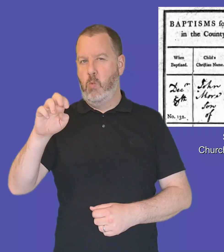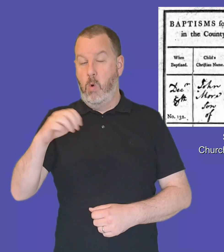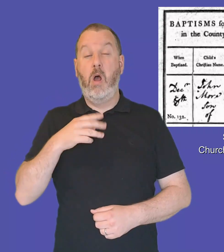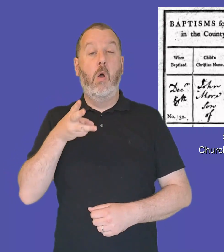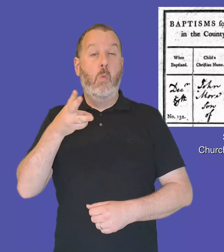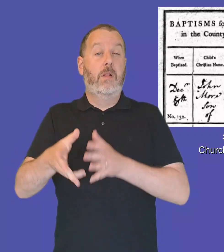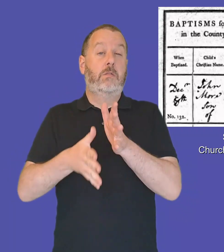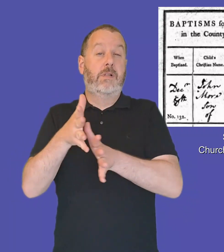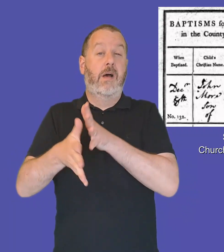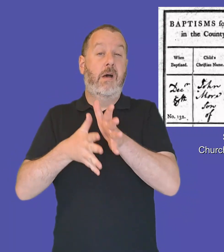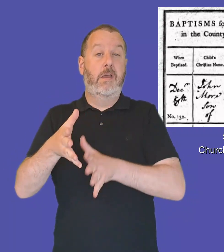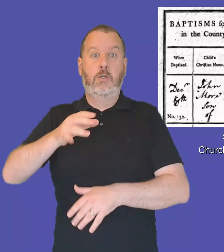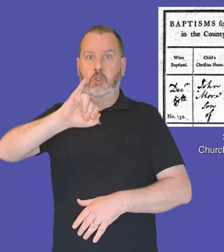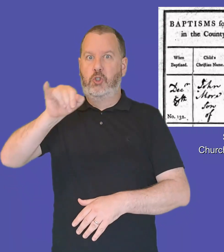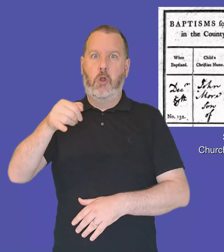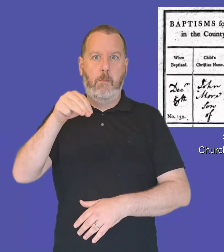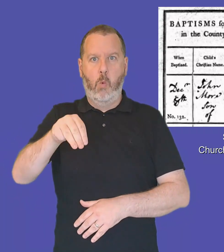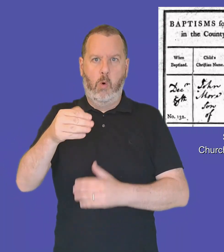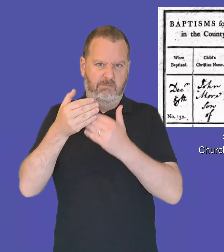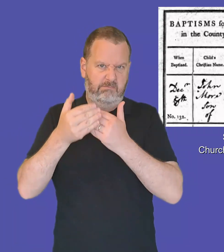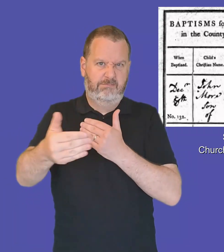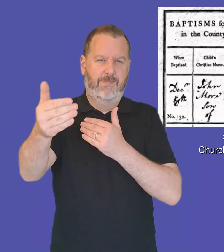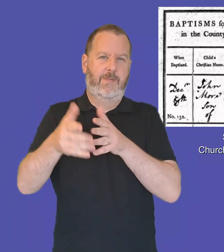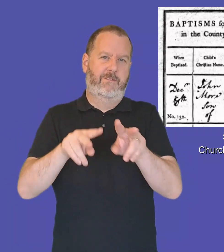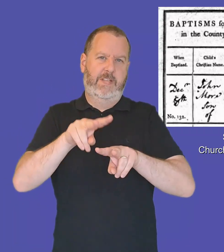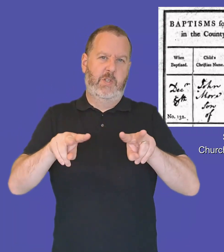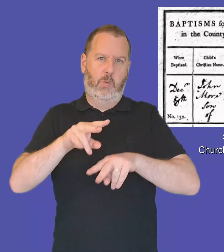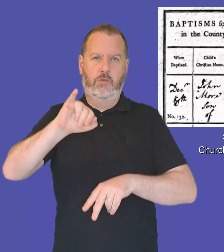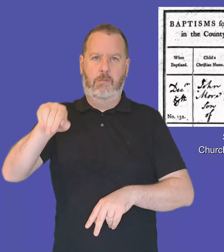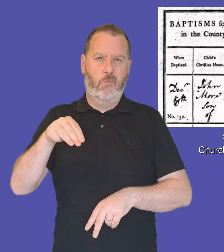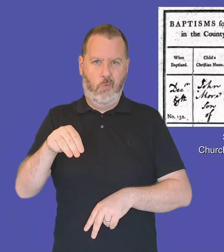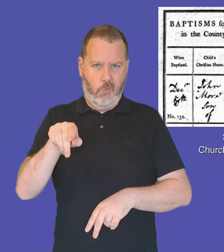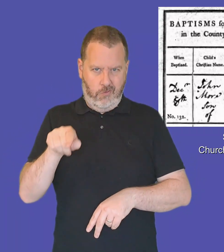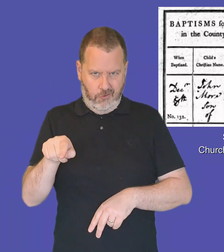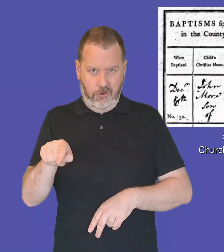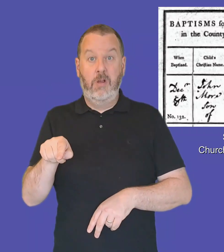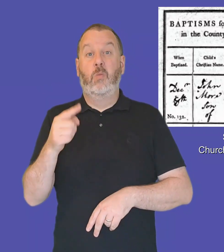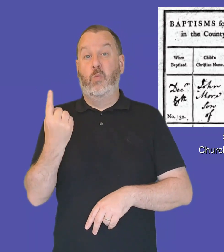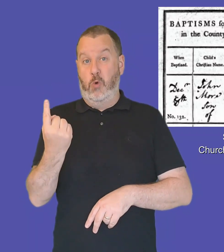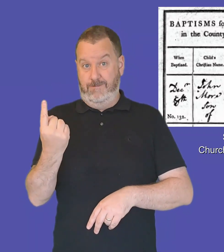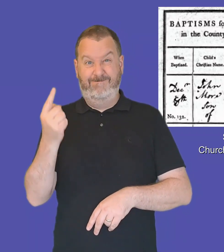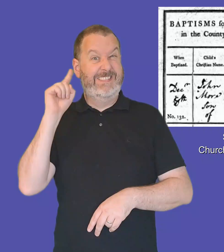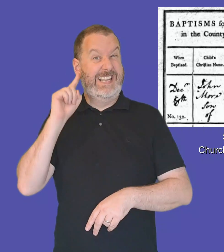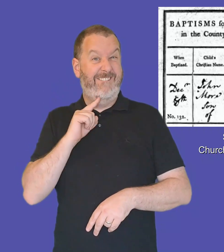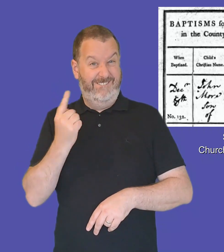I'll sign 'J. M.' to refer to John Moore in this video for short.